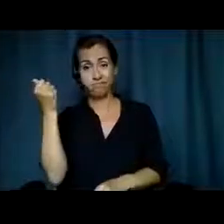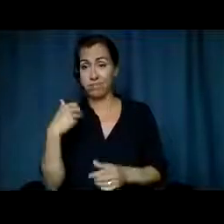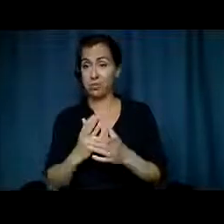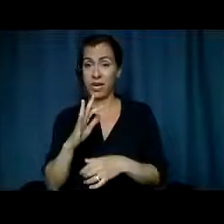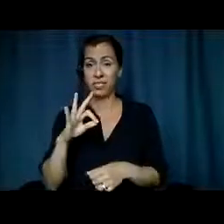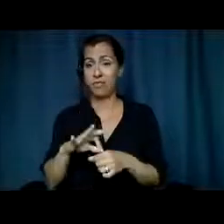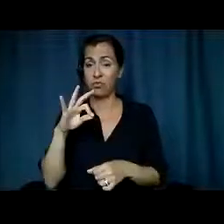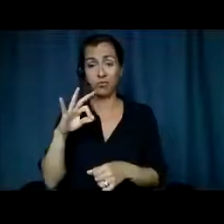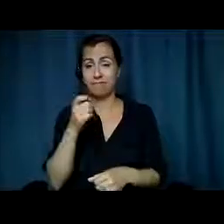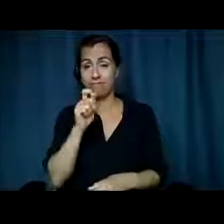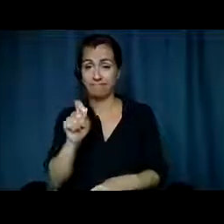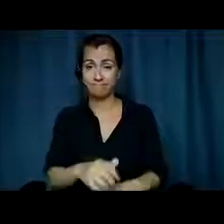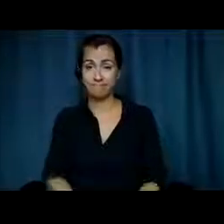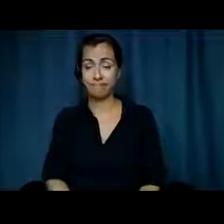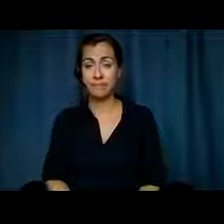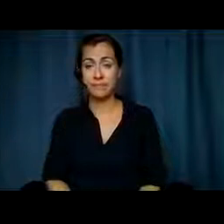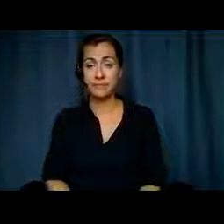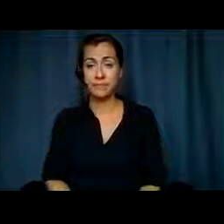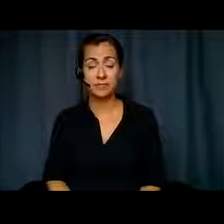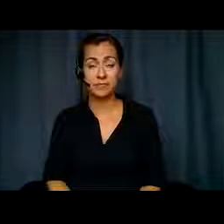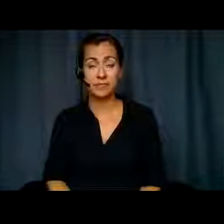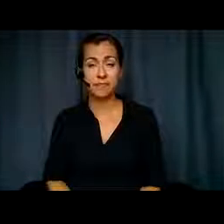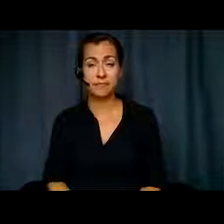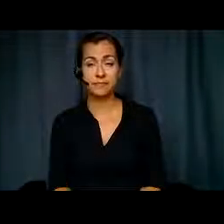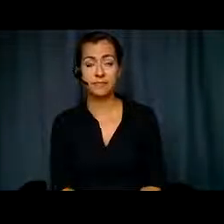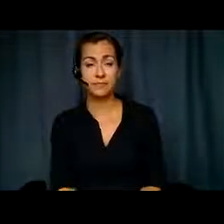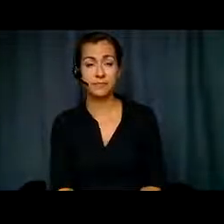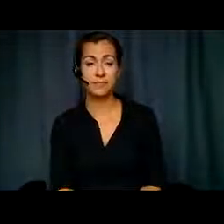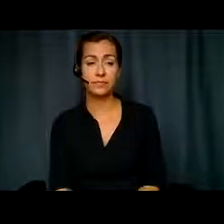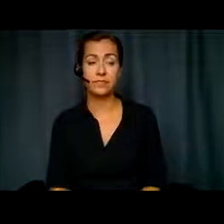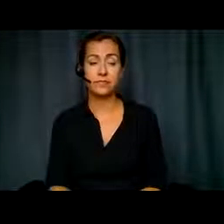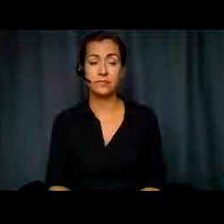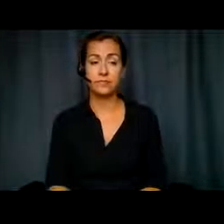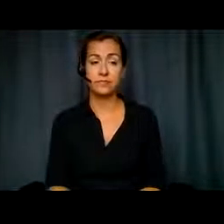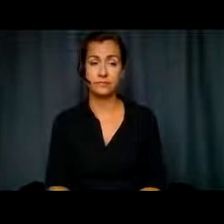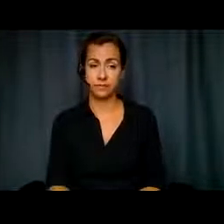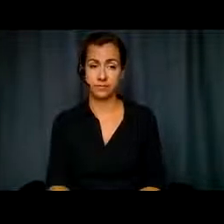You can ask for a ballot, you can ask whether you can